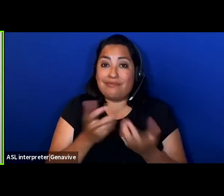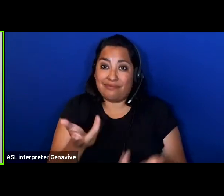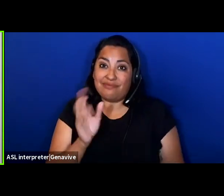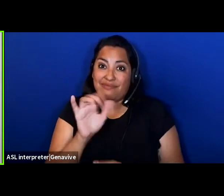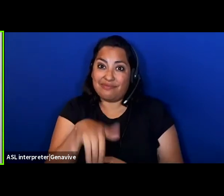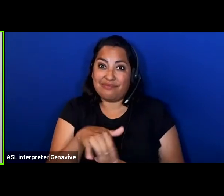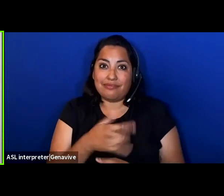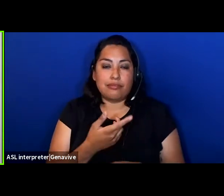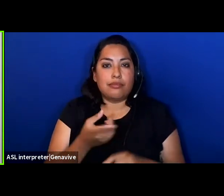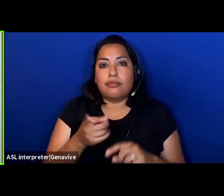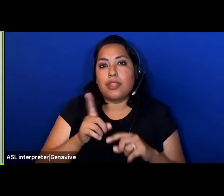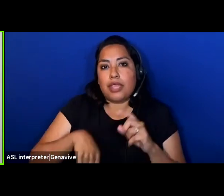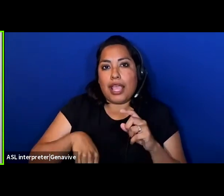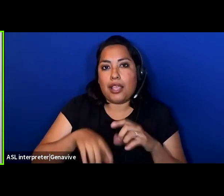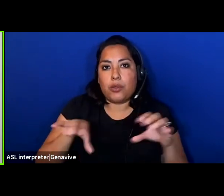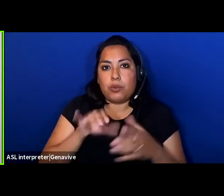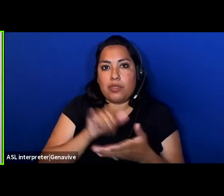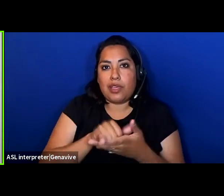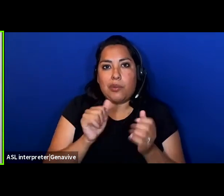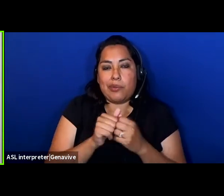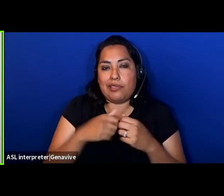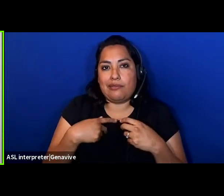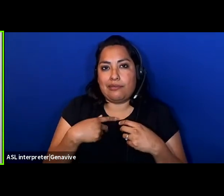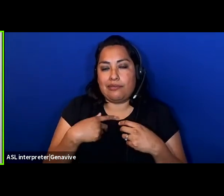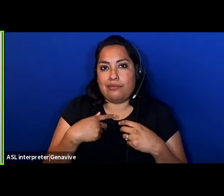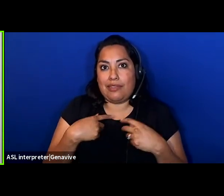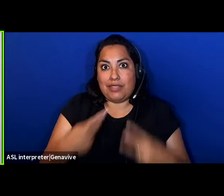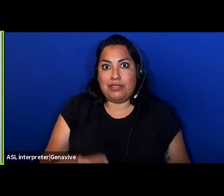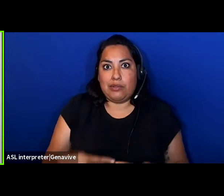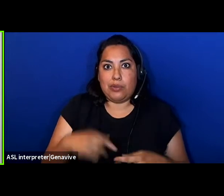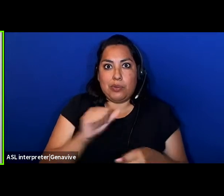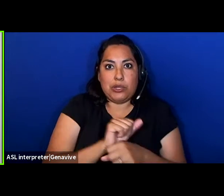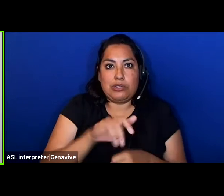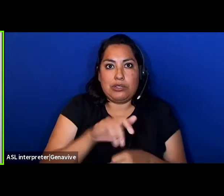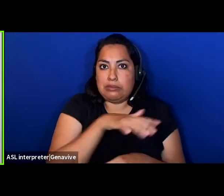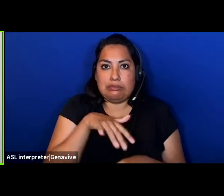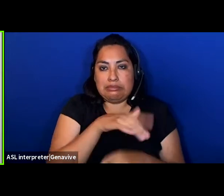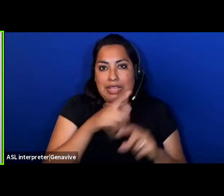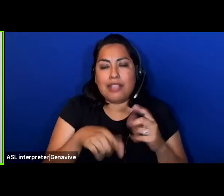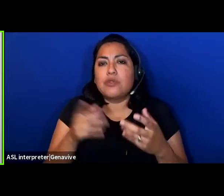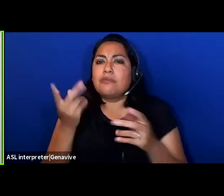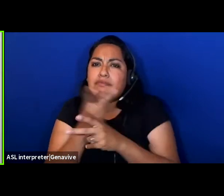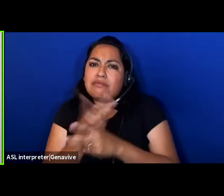that in the physical workspace for many people so figuring out how to do it in the remote workplace.